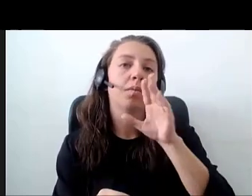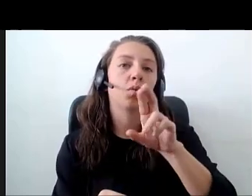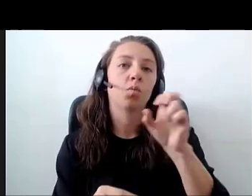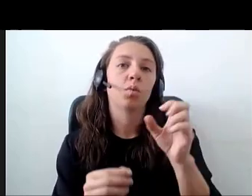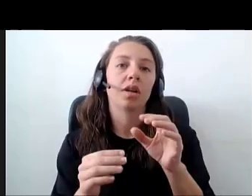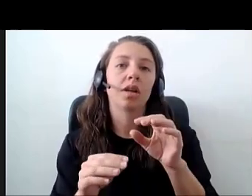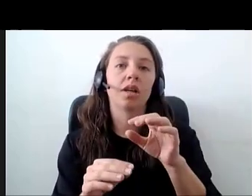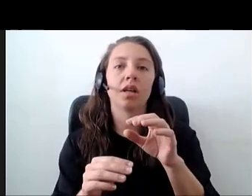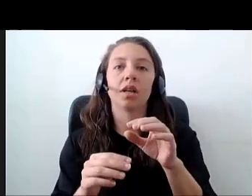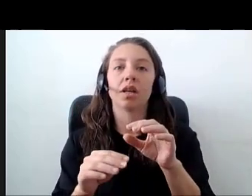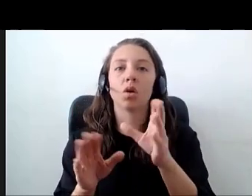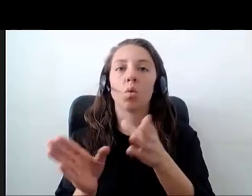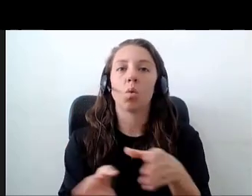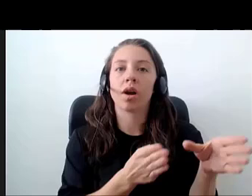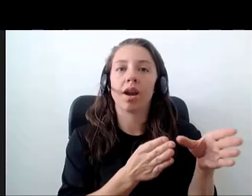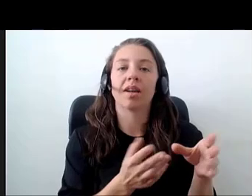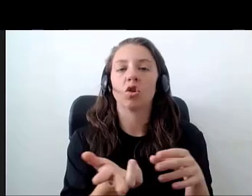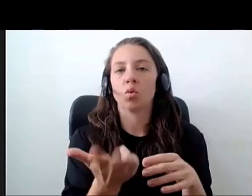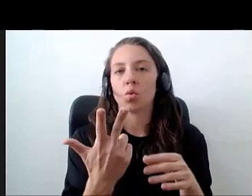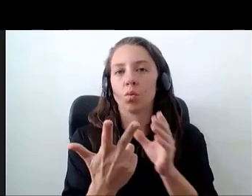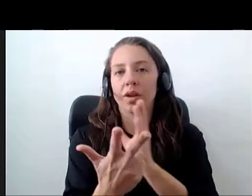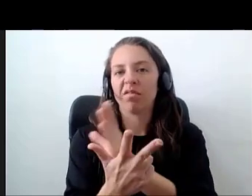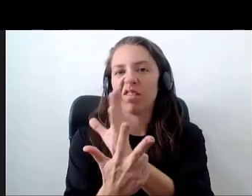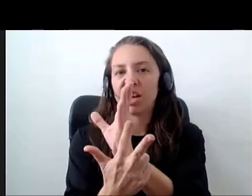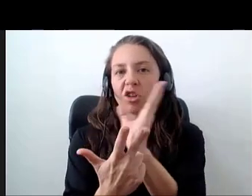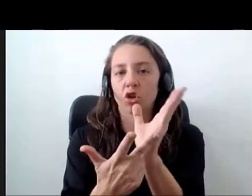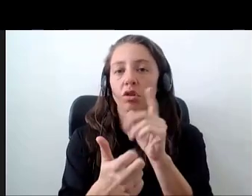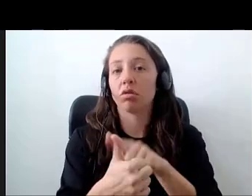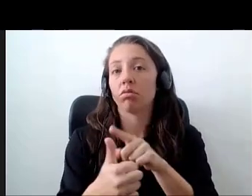The importance of the research. Right. That's should the research be done.